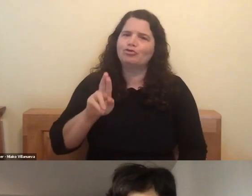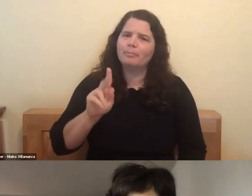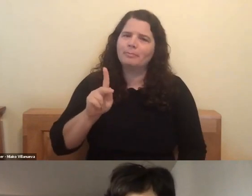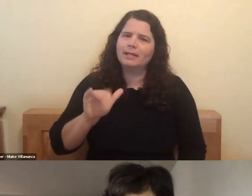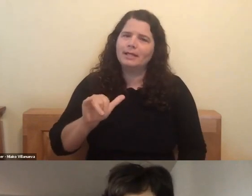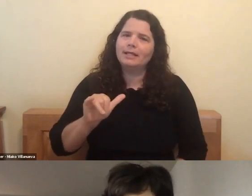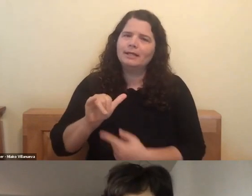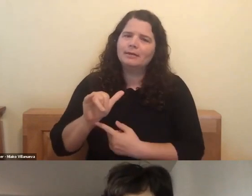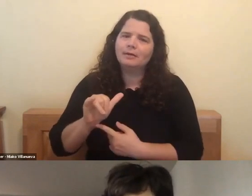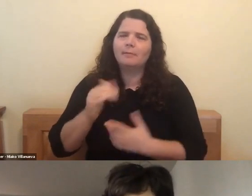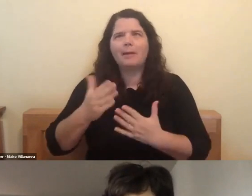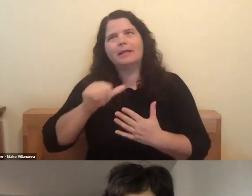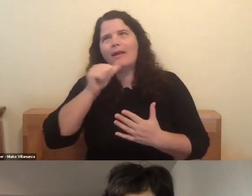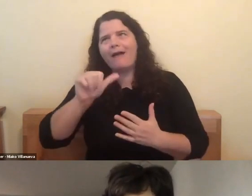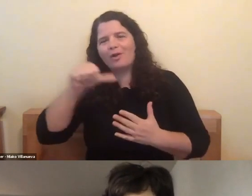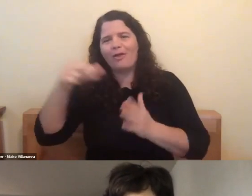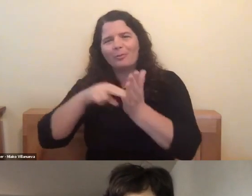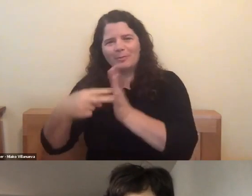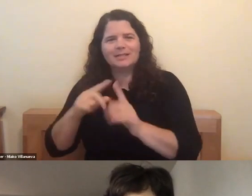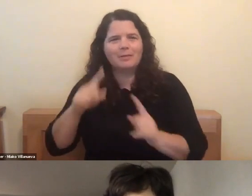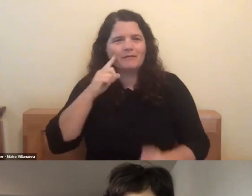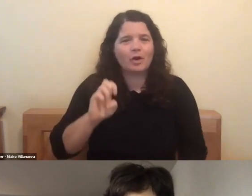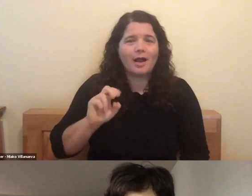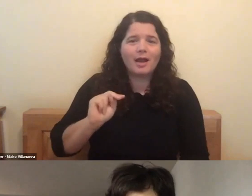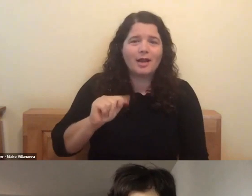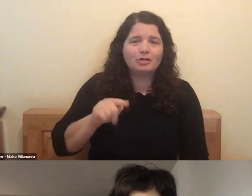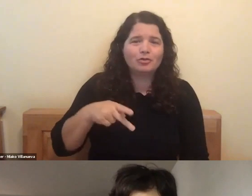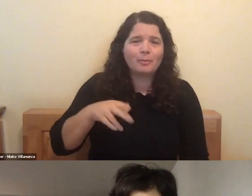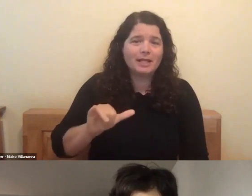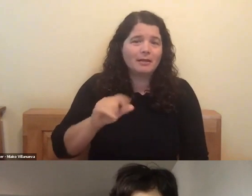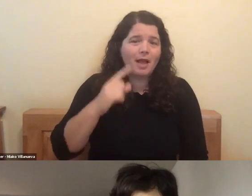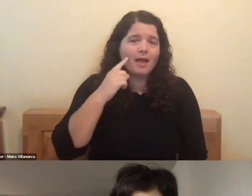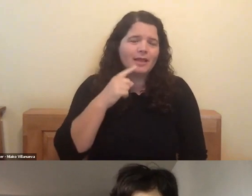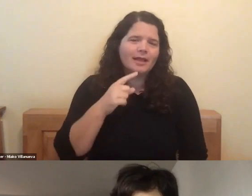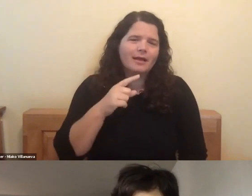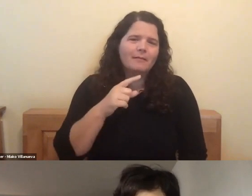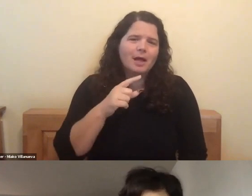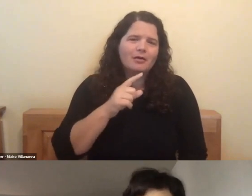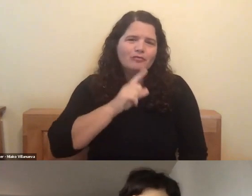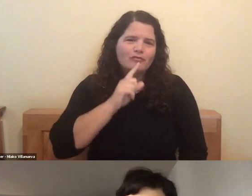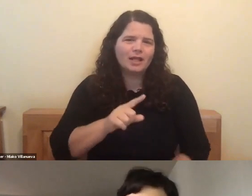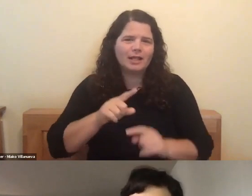for other purposes so it's really very question dependent so what i usually take